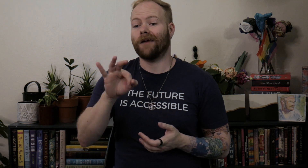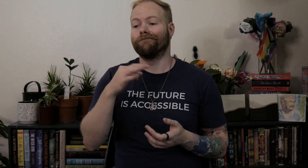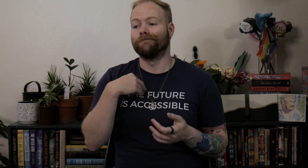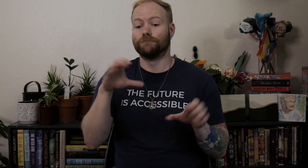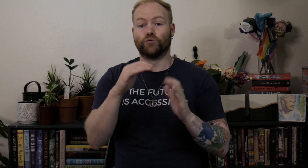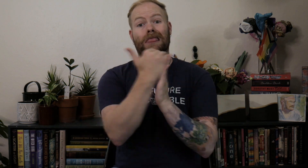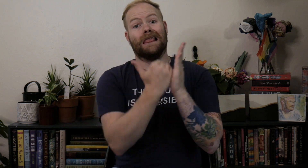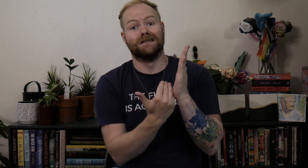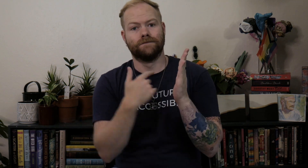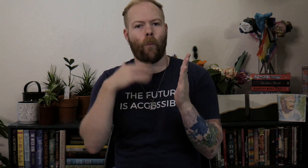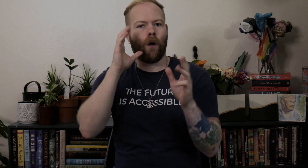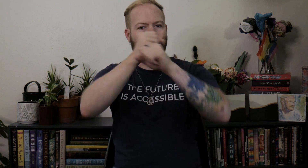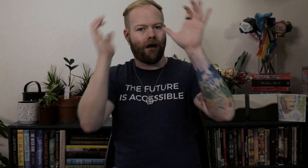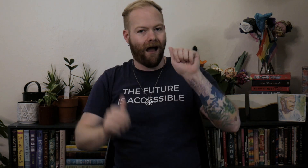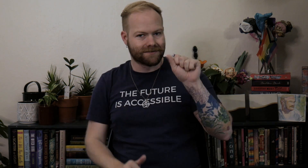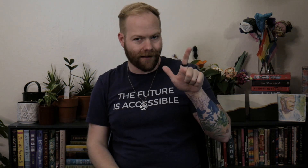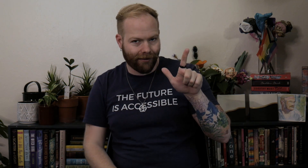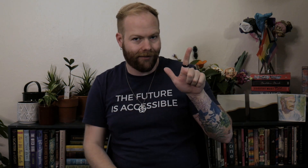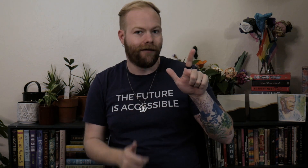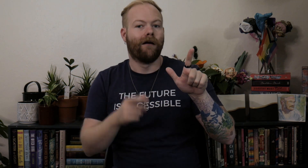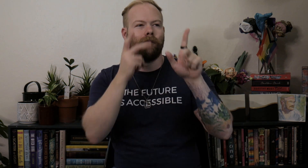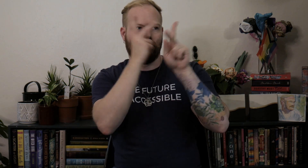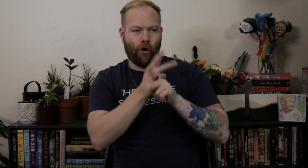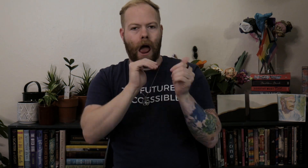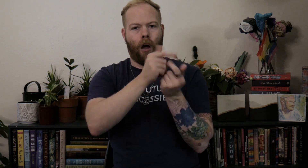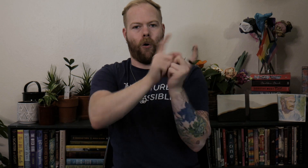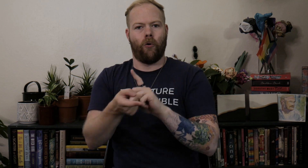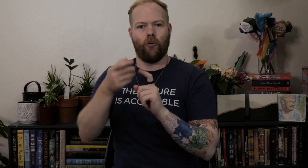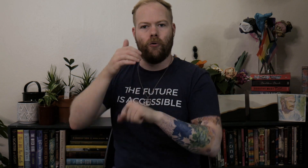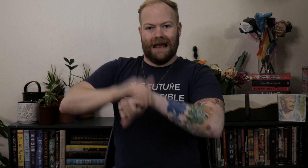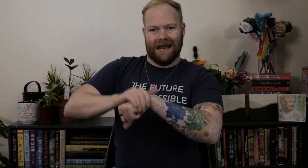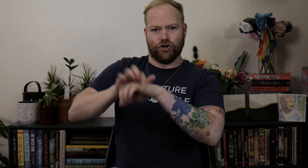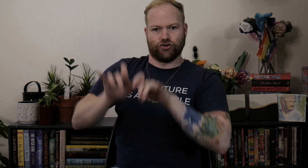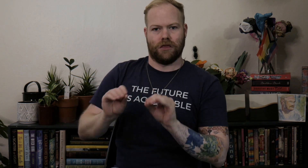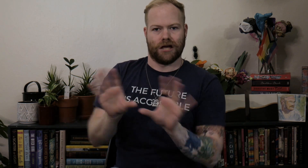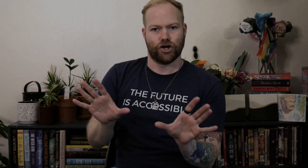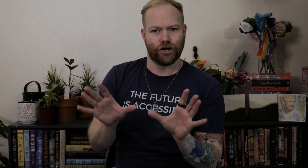If I’m doing a list, I’ll be visualizing it in ASL first, and figuring out how I would write it to be clear in English.